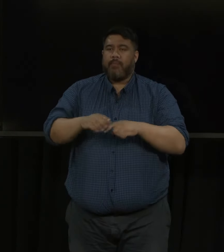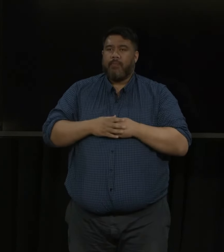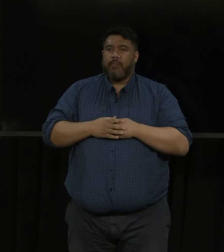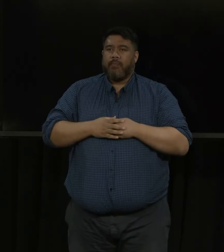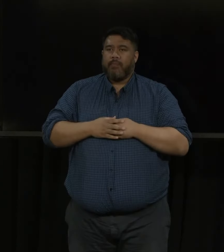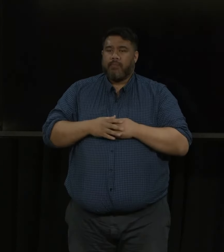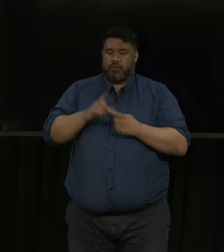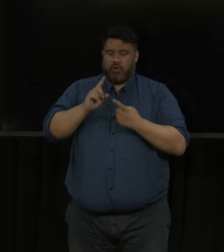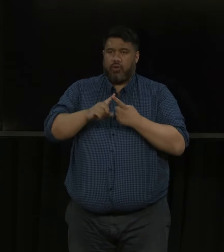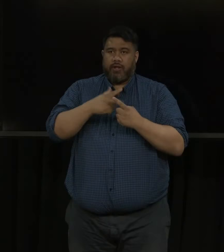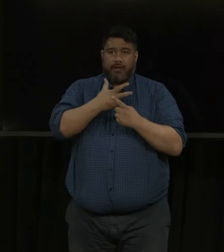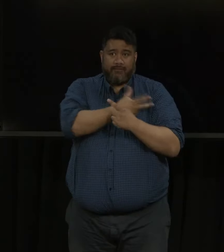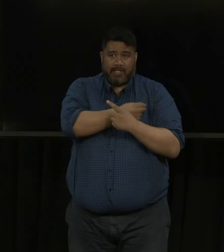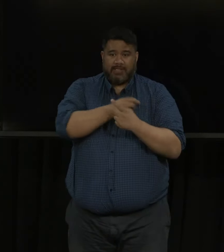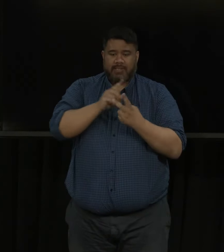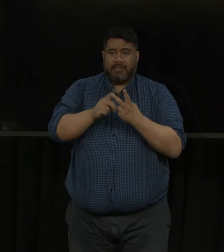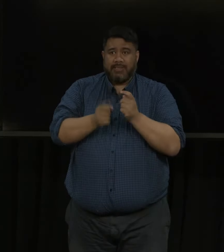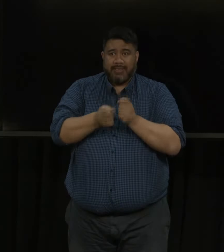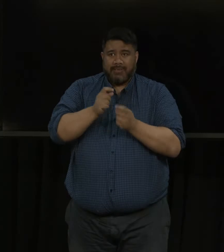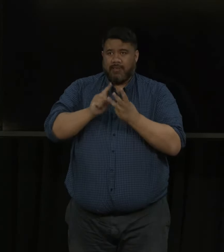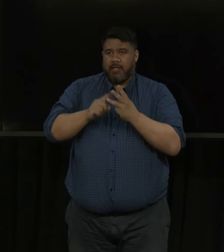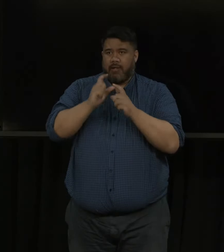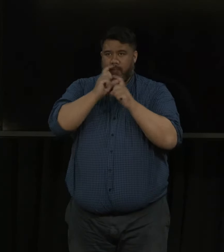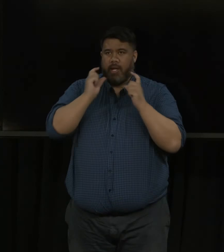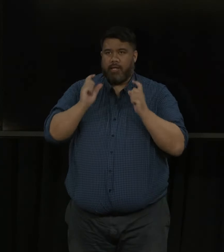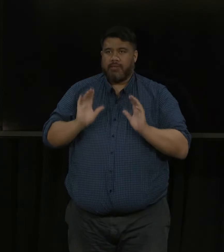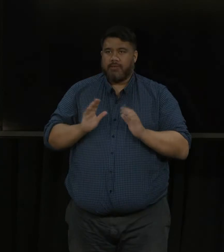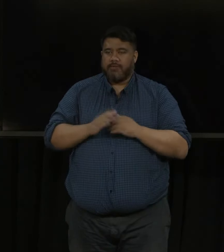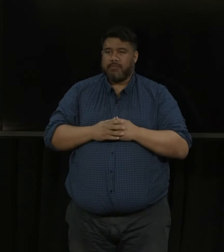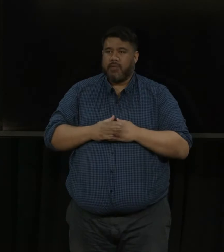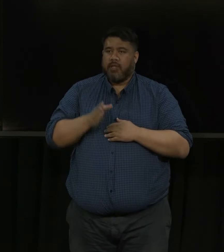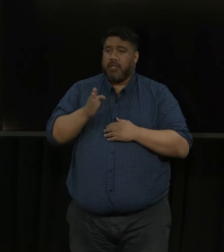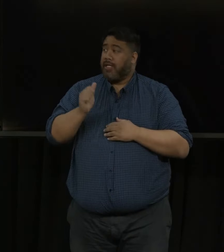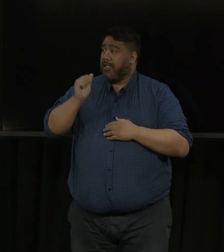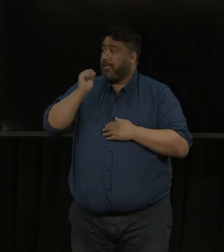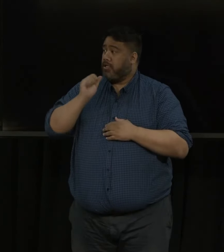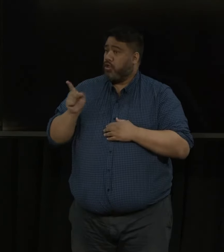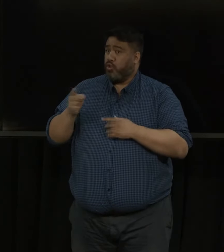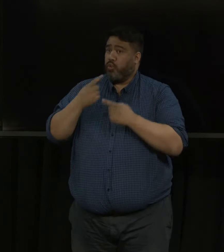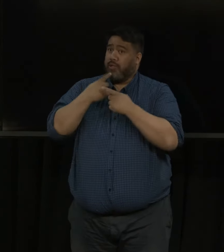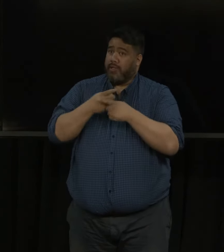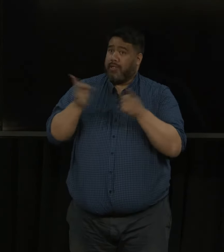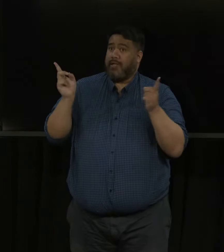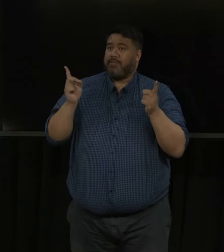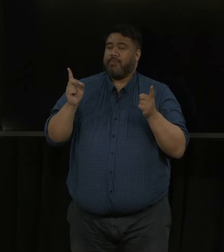Top of mind for us was we have a group of children here who can't be vaccinated. We need to do everything we can to keep them safe and so the